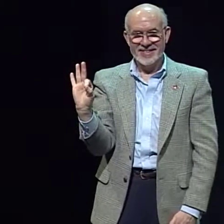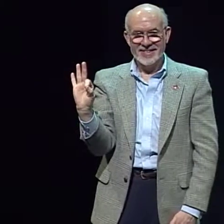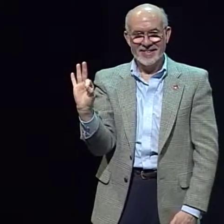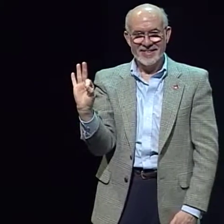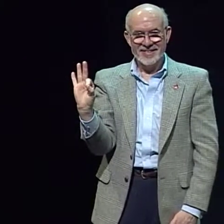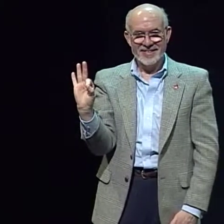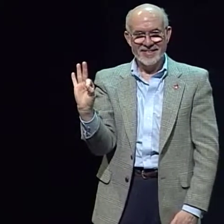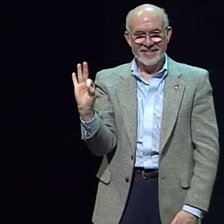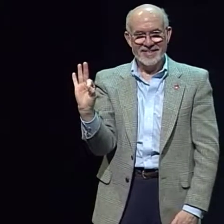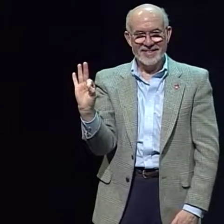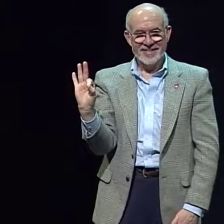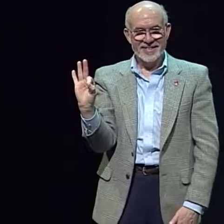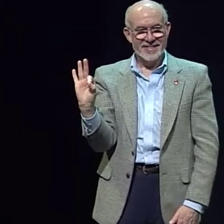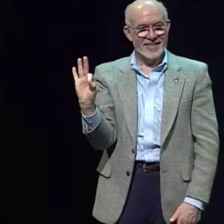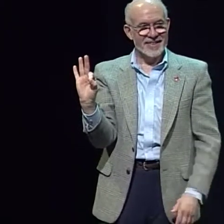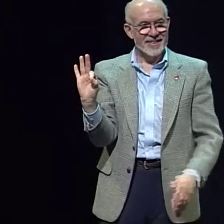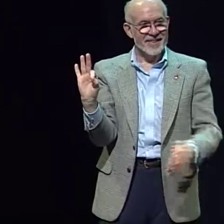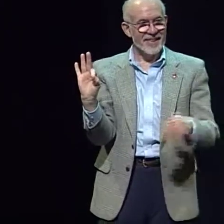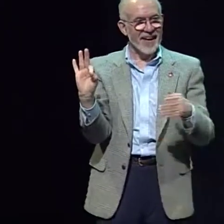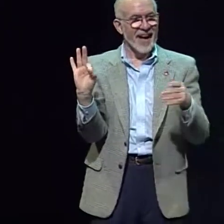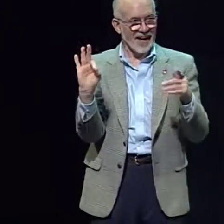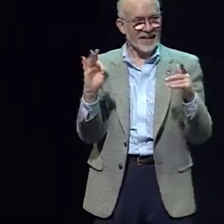I LOOKED VERY STIFF.